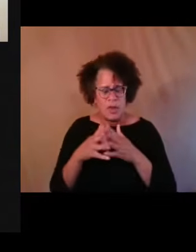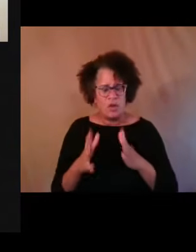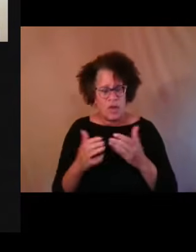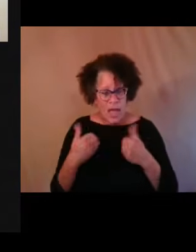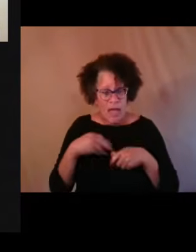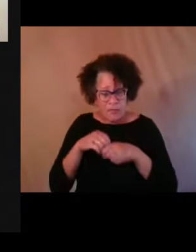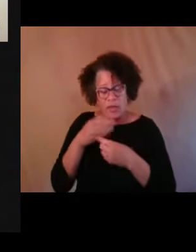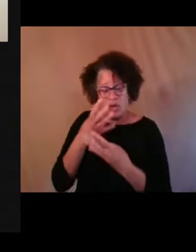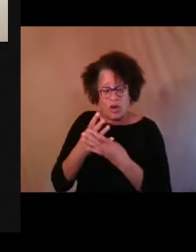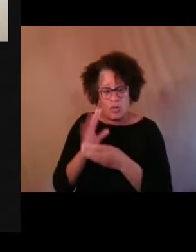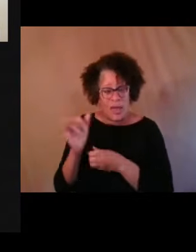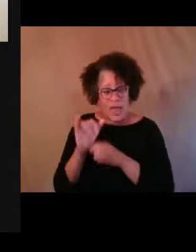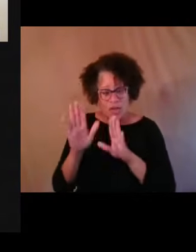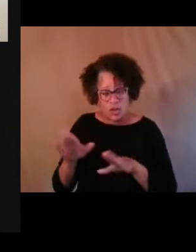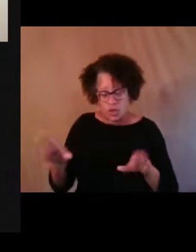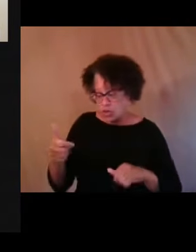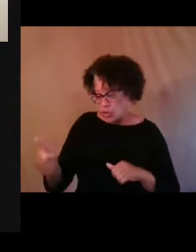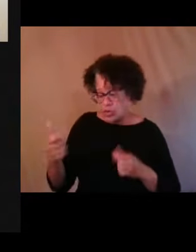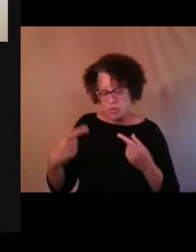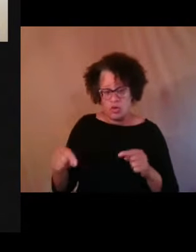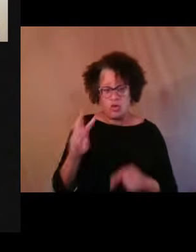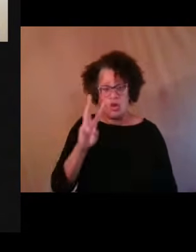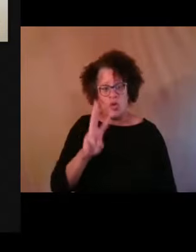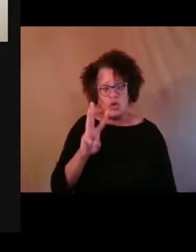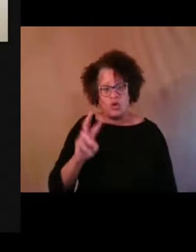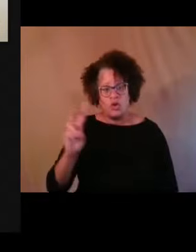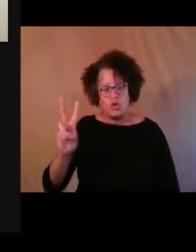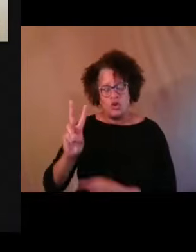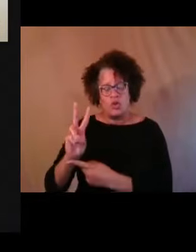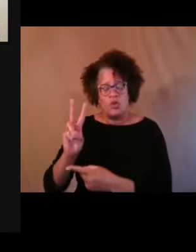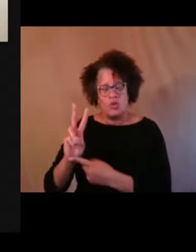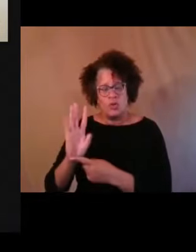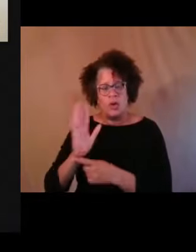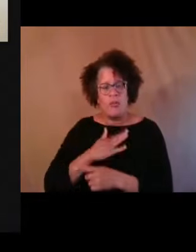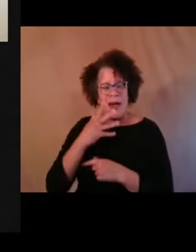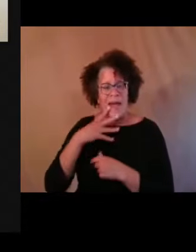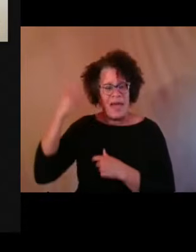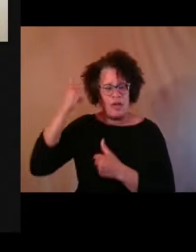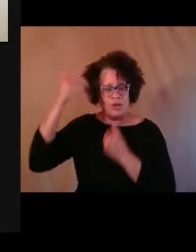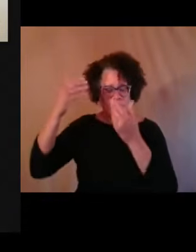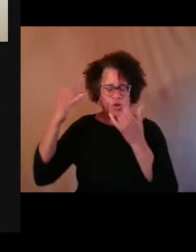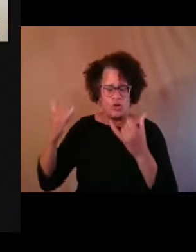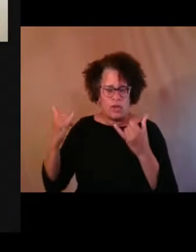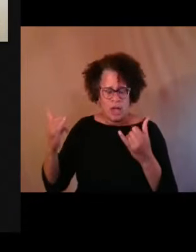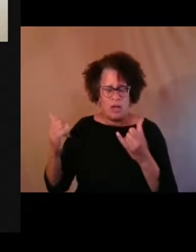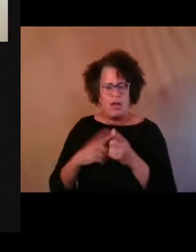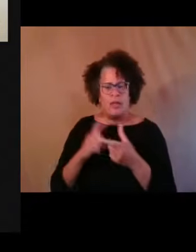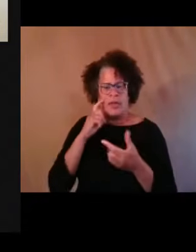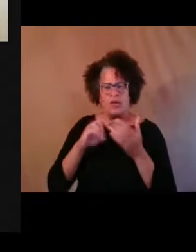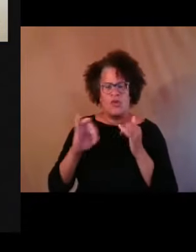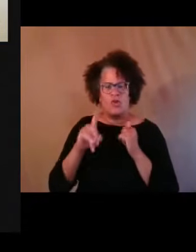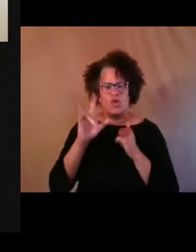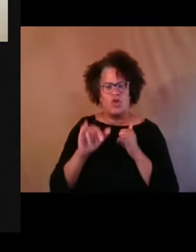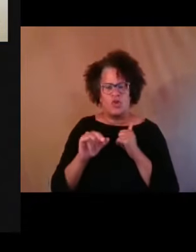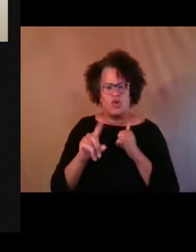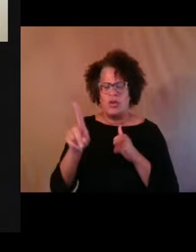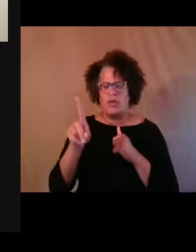as children themselves during World War II are elders. And I saw Judith write to us privately,